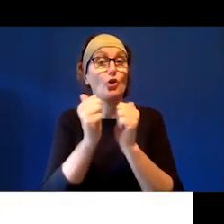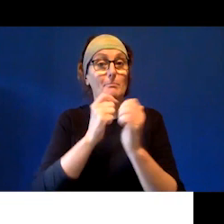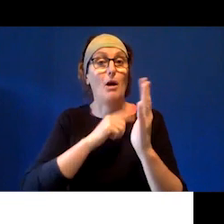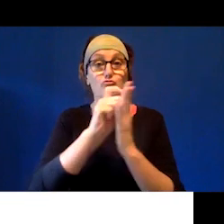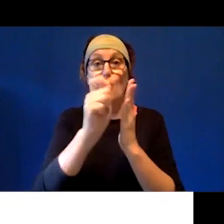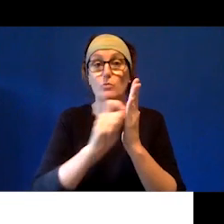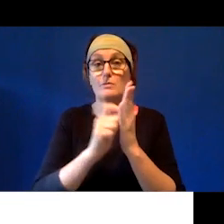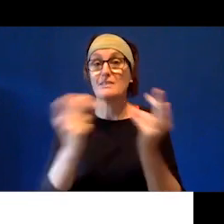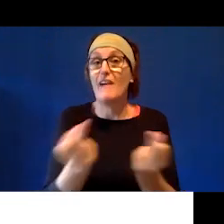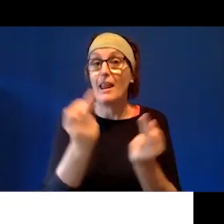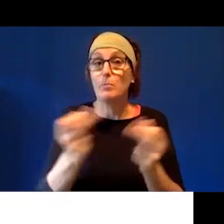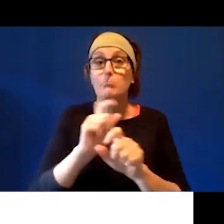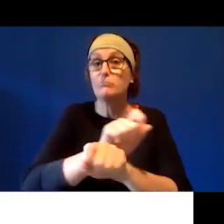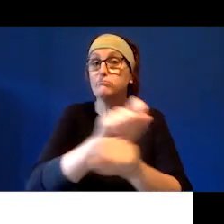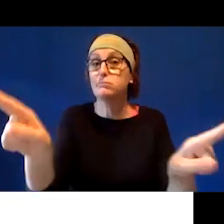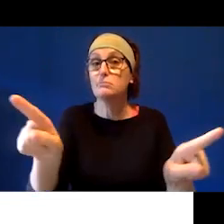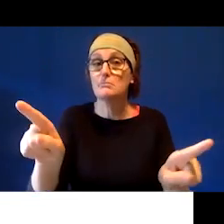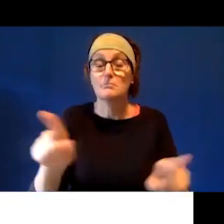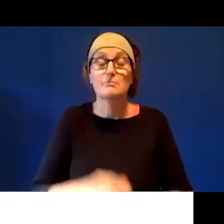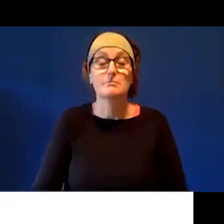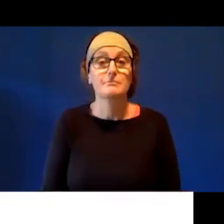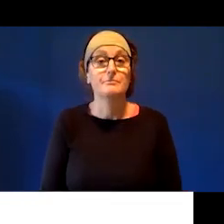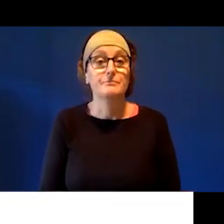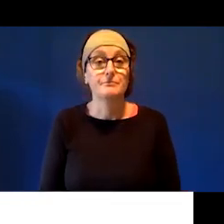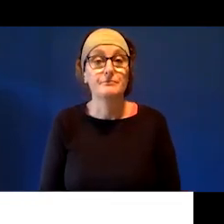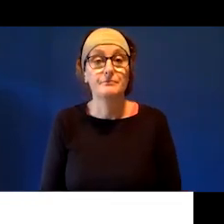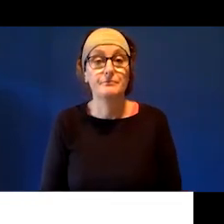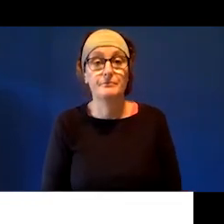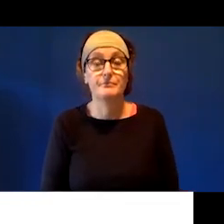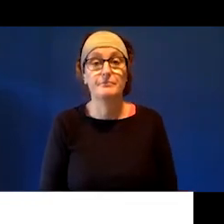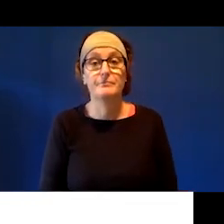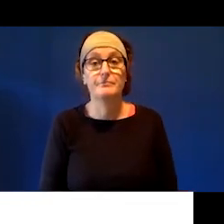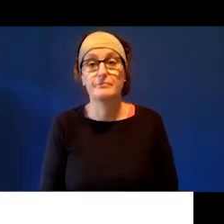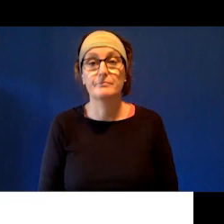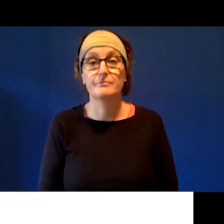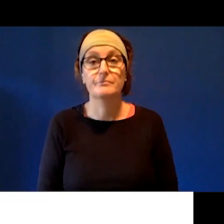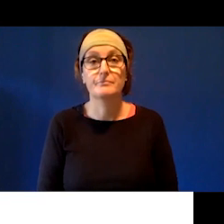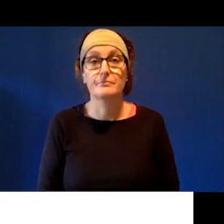sent it through to the Australia Council so they can forward it on to everybody.